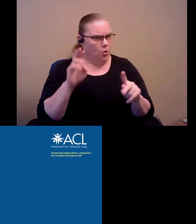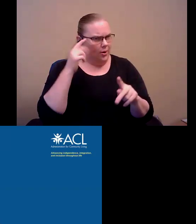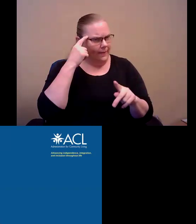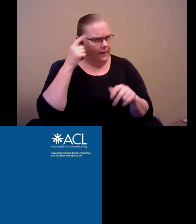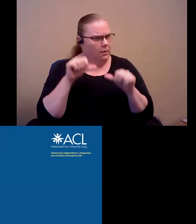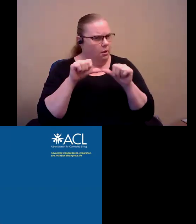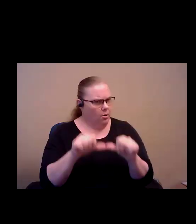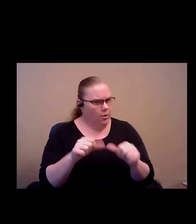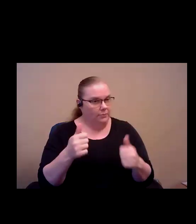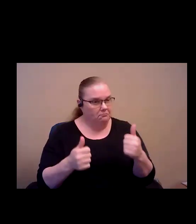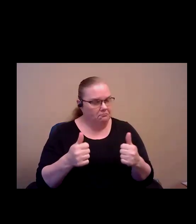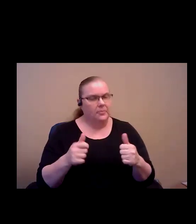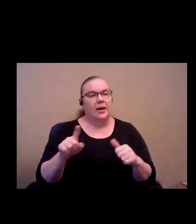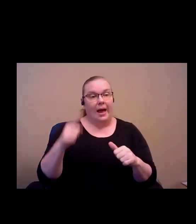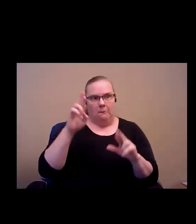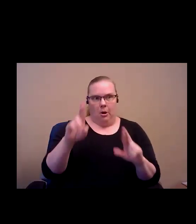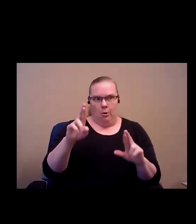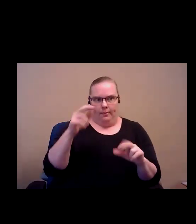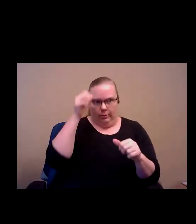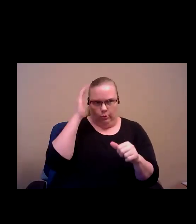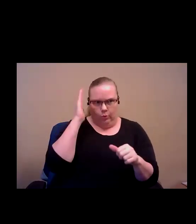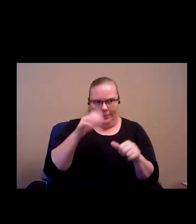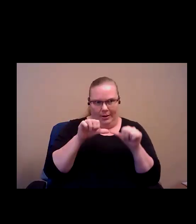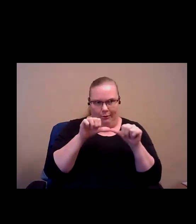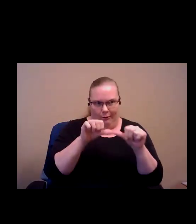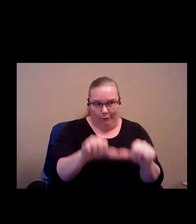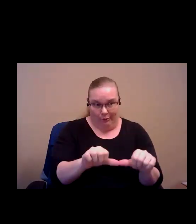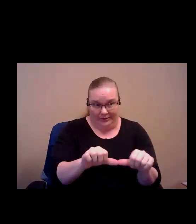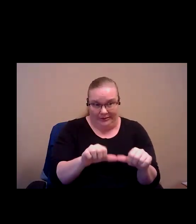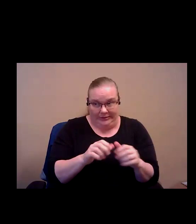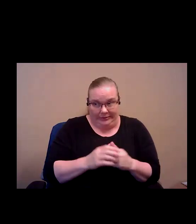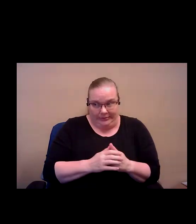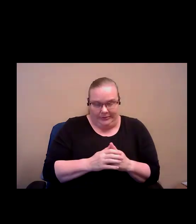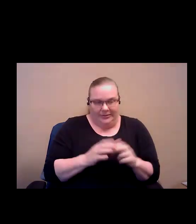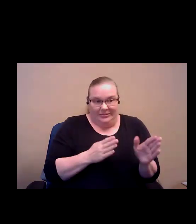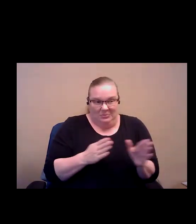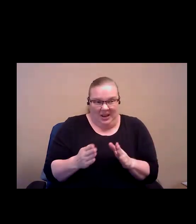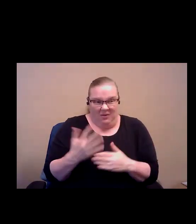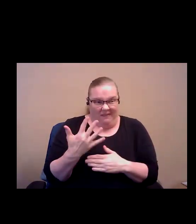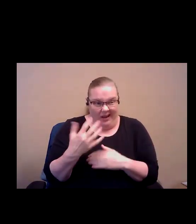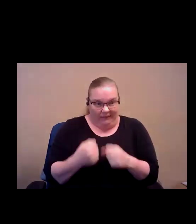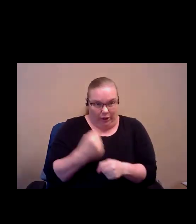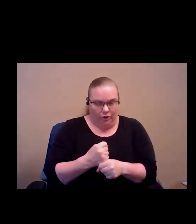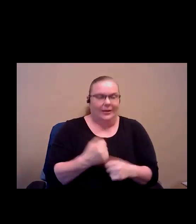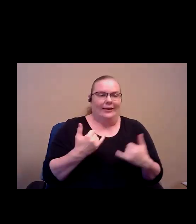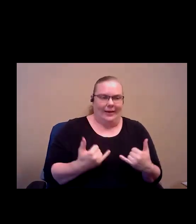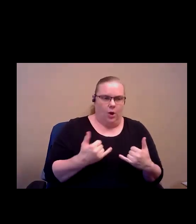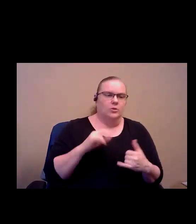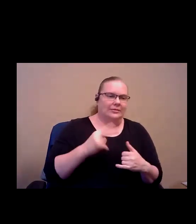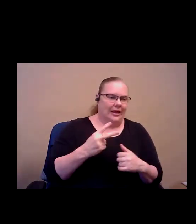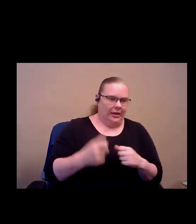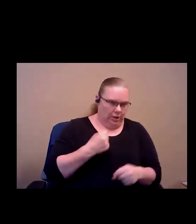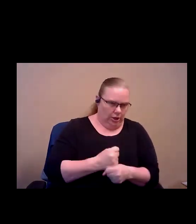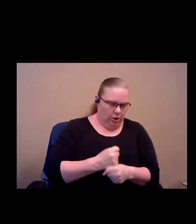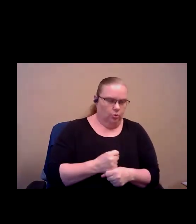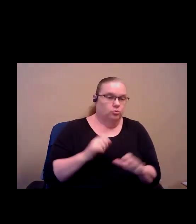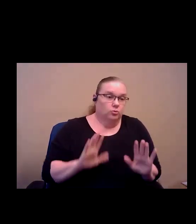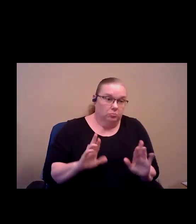Hopefully, we'll be ongoing. I believe it's planned for total of 5 years. So this is our second year. So yeah.